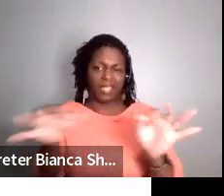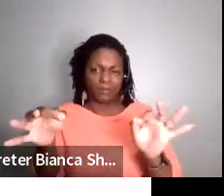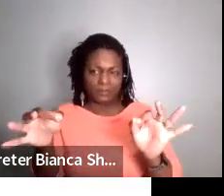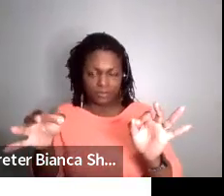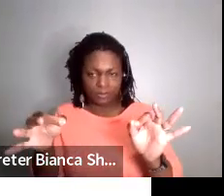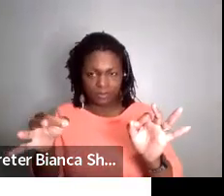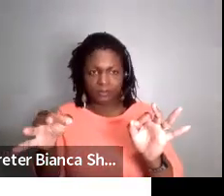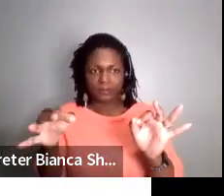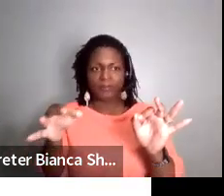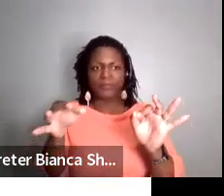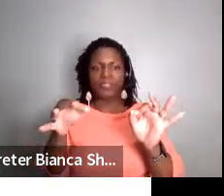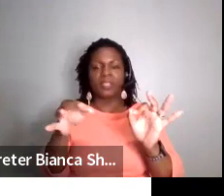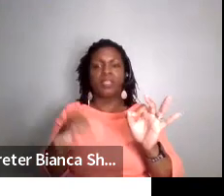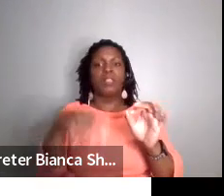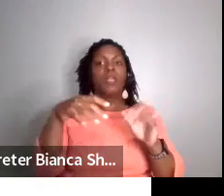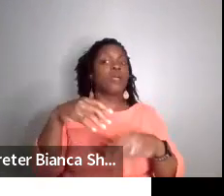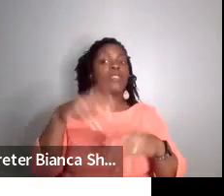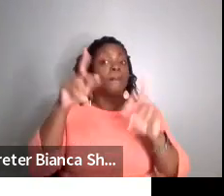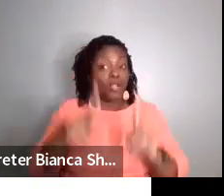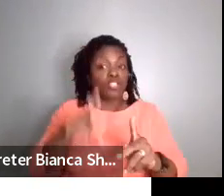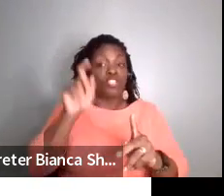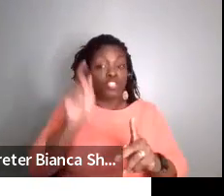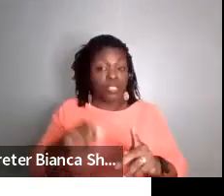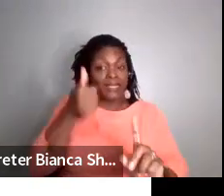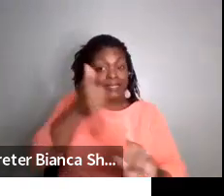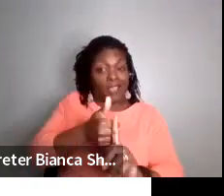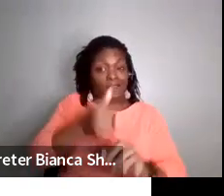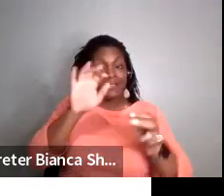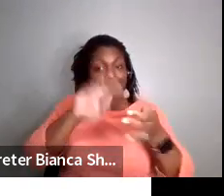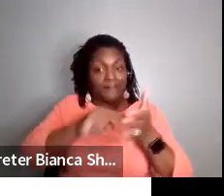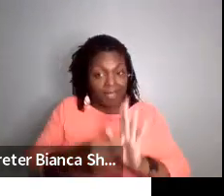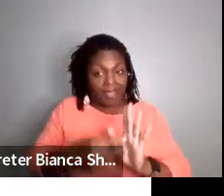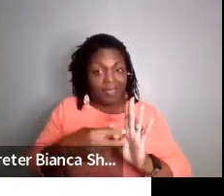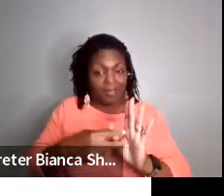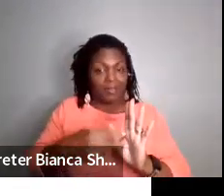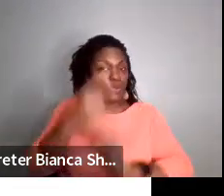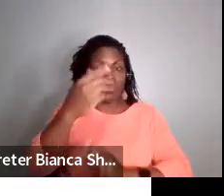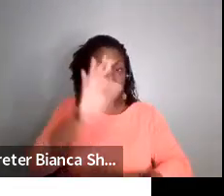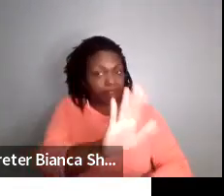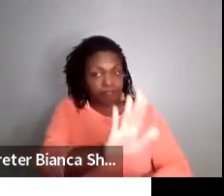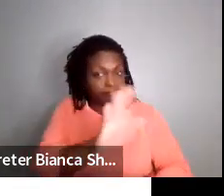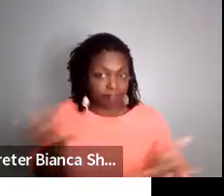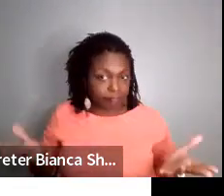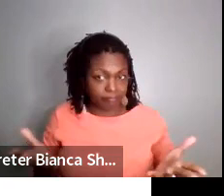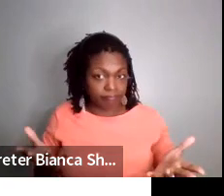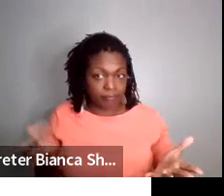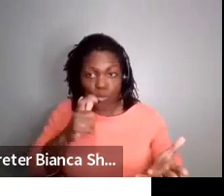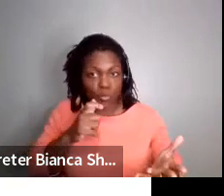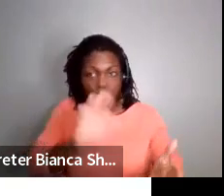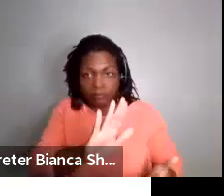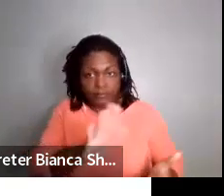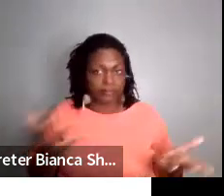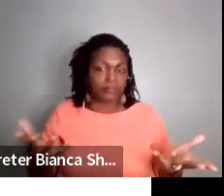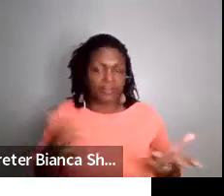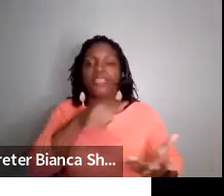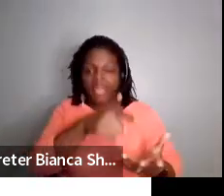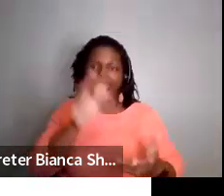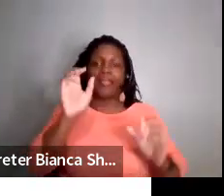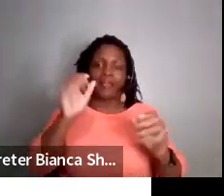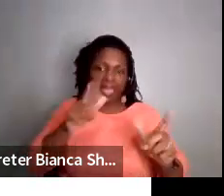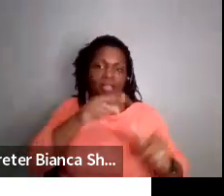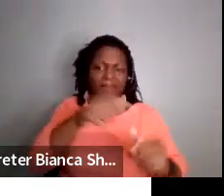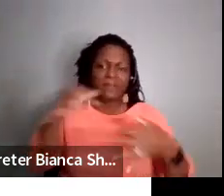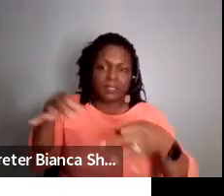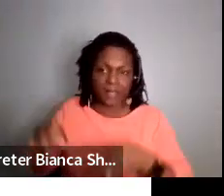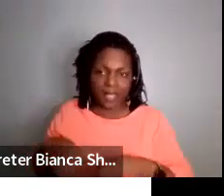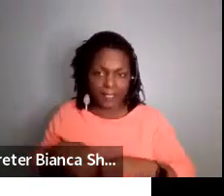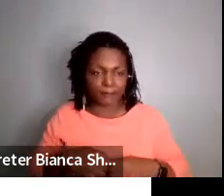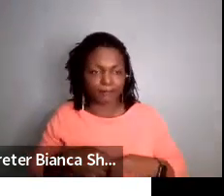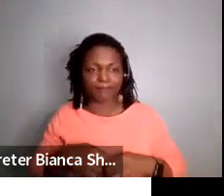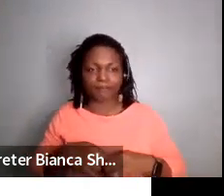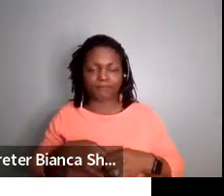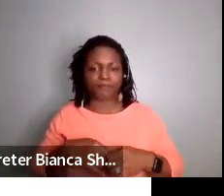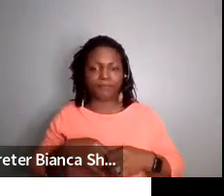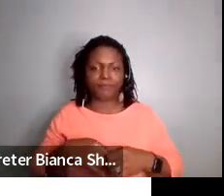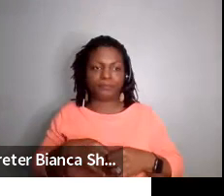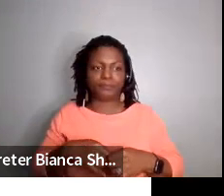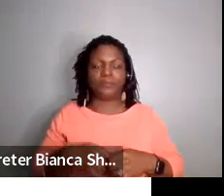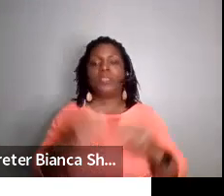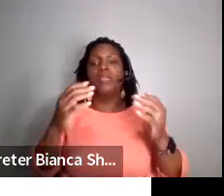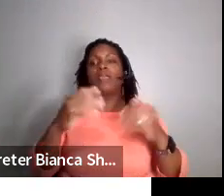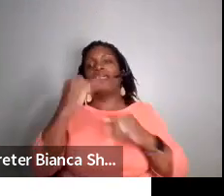The person design who they are. We should not define it so bad and creating opportunities, you know you don't have to do it in a big way.